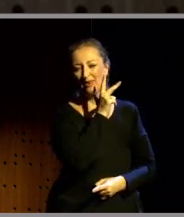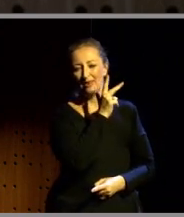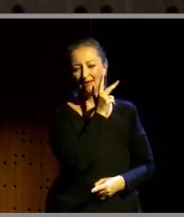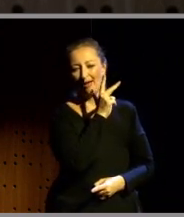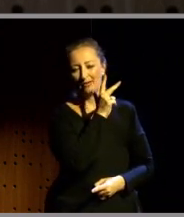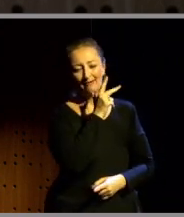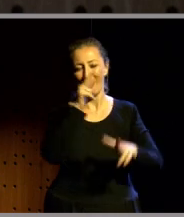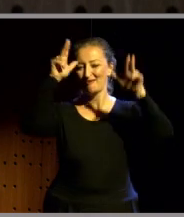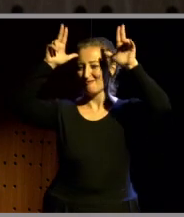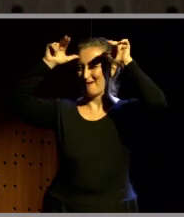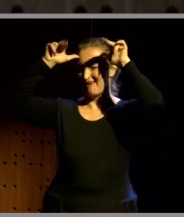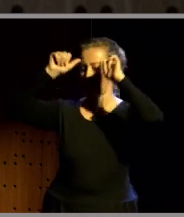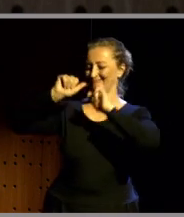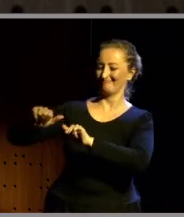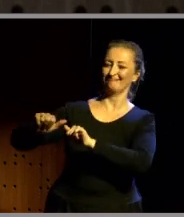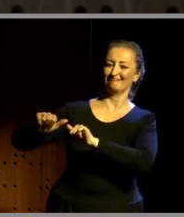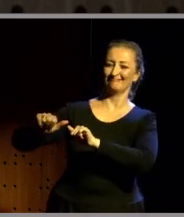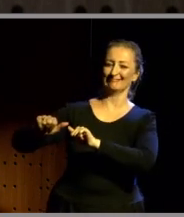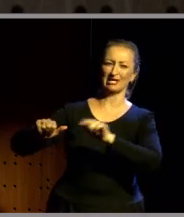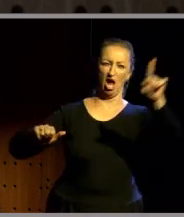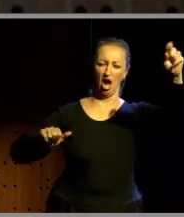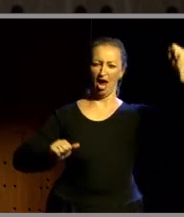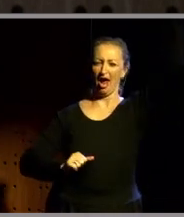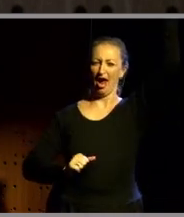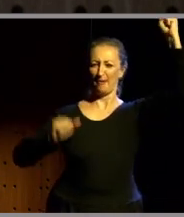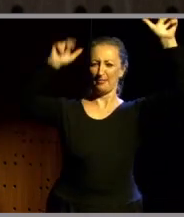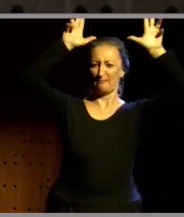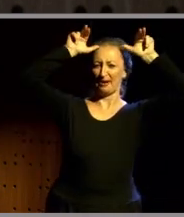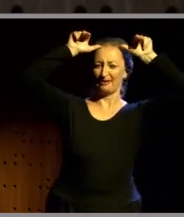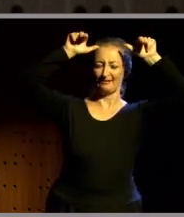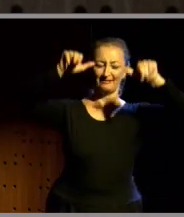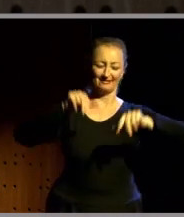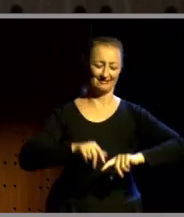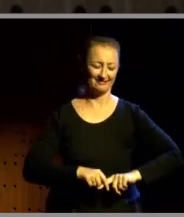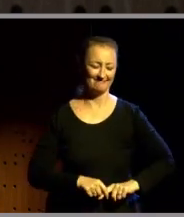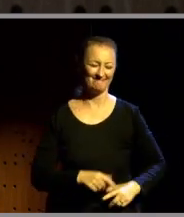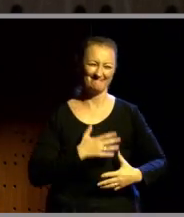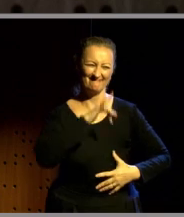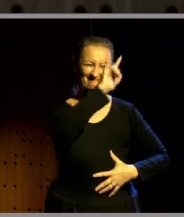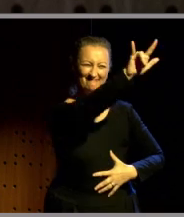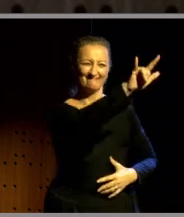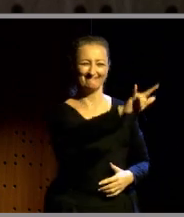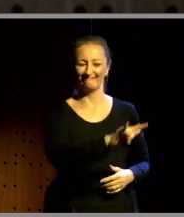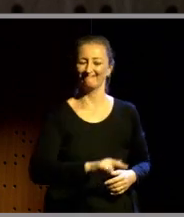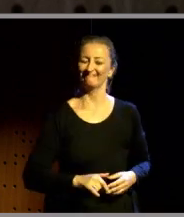UNCLE ALLEN MADDEN: SPEAKER: I love you .